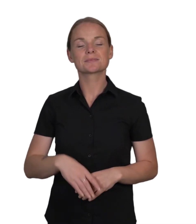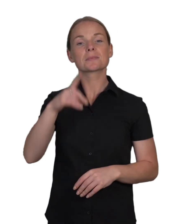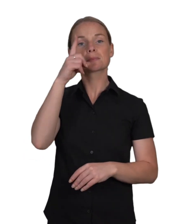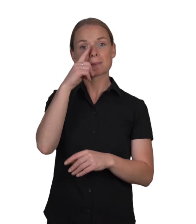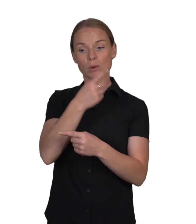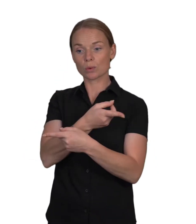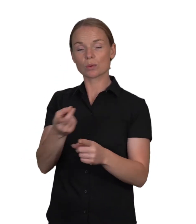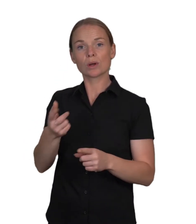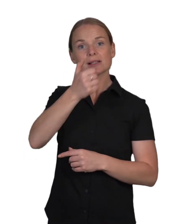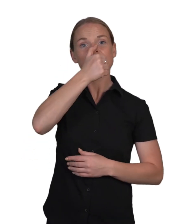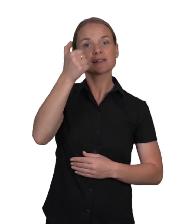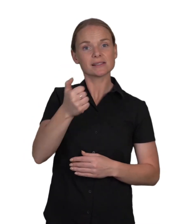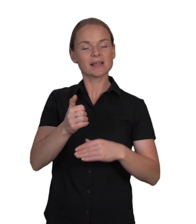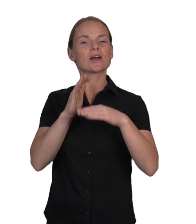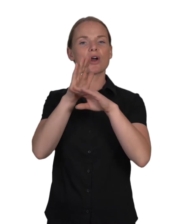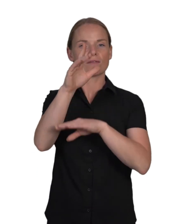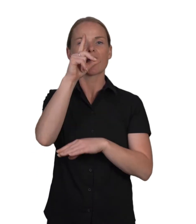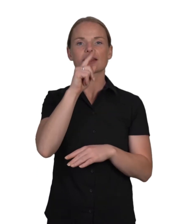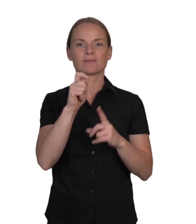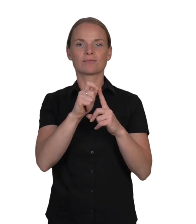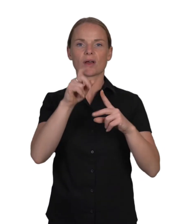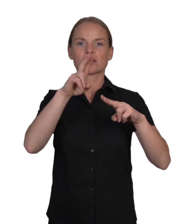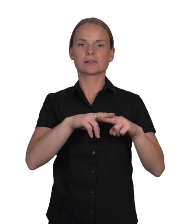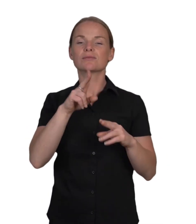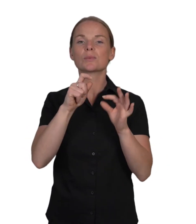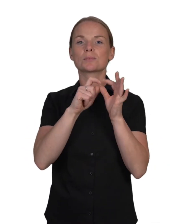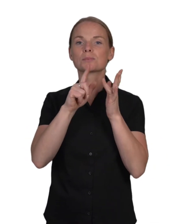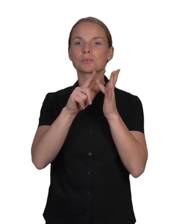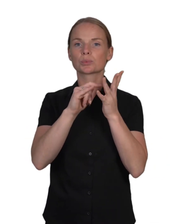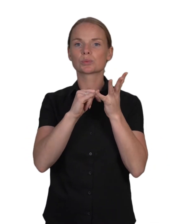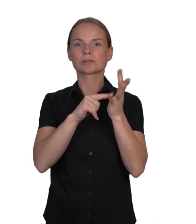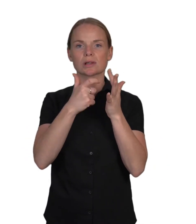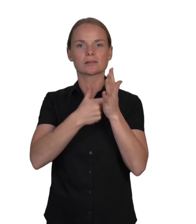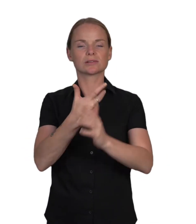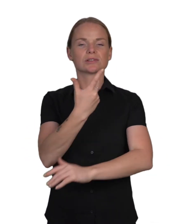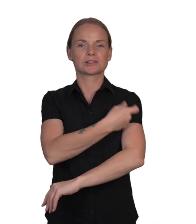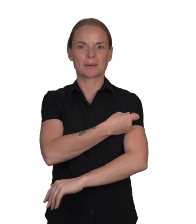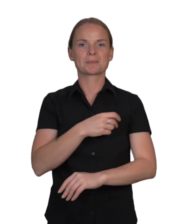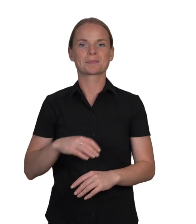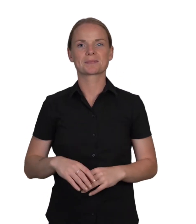People aged 16 years and older can receive Pfizer vaccine for their booster dose.